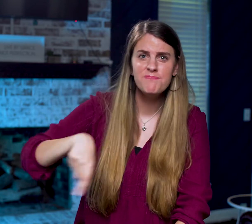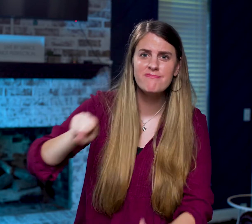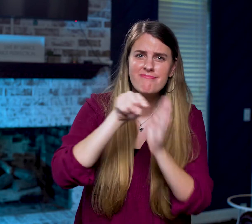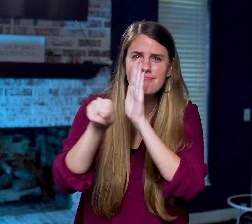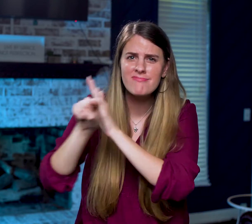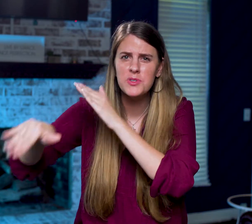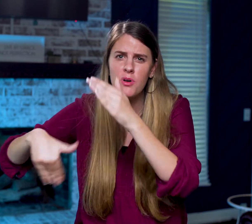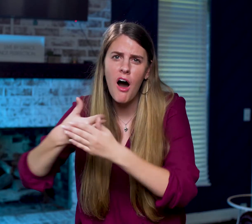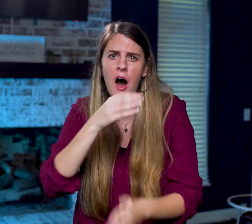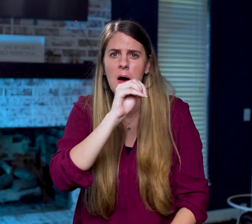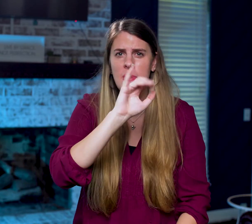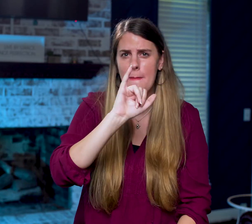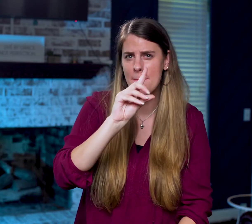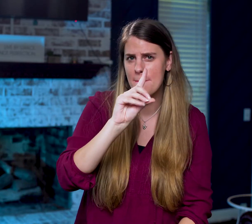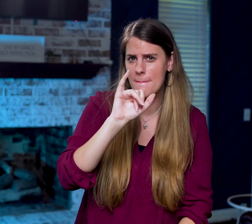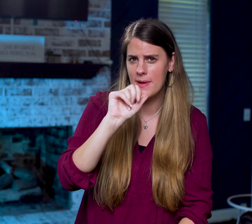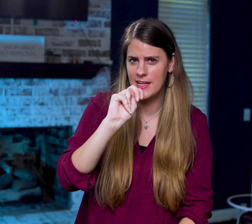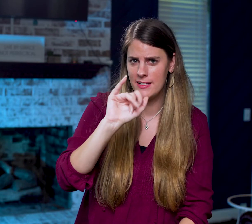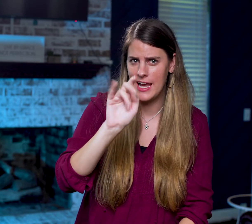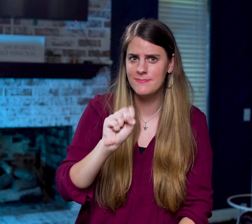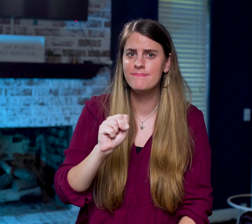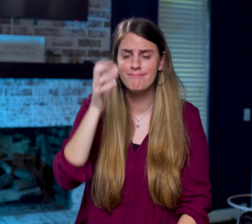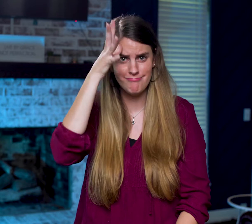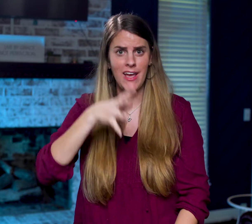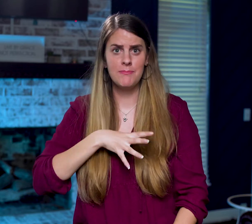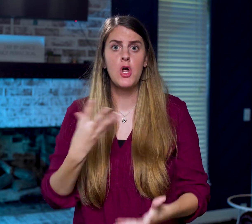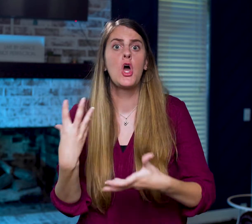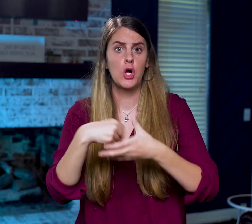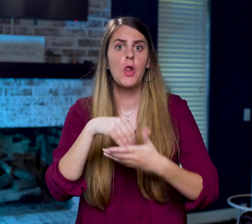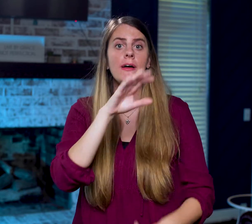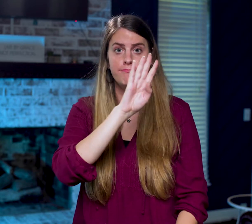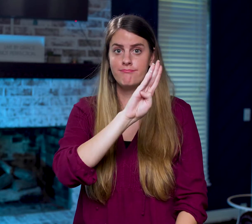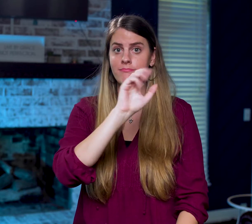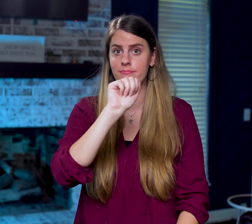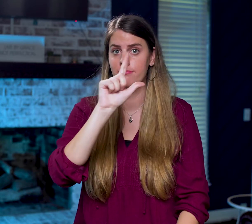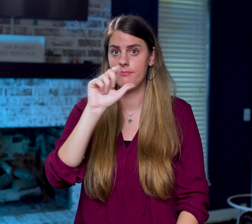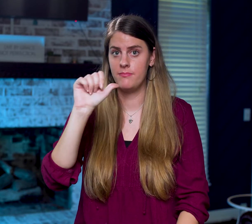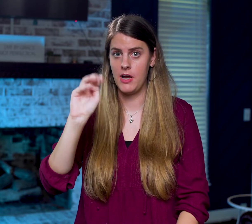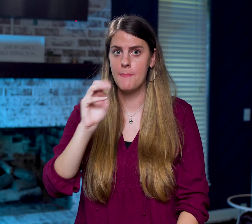and they kill all the Midianite men, including Balaam,